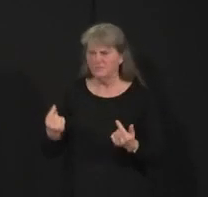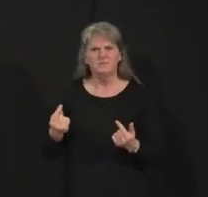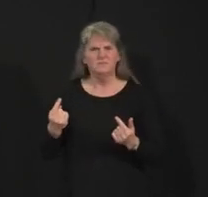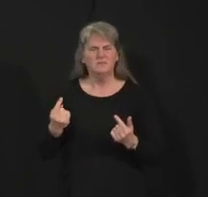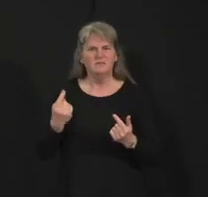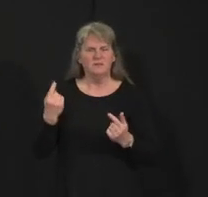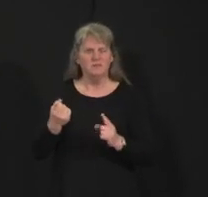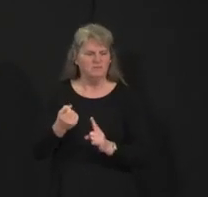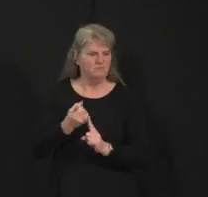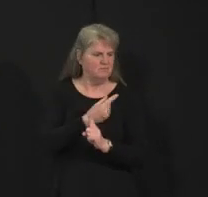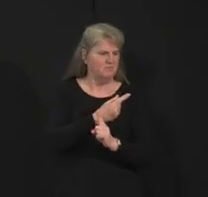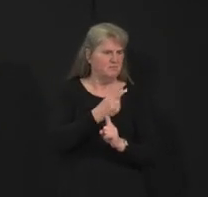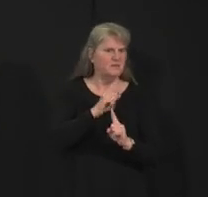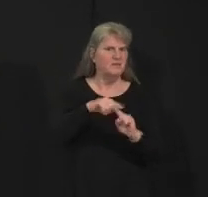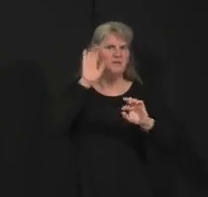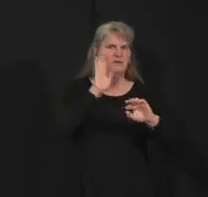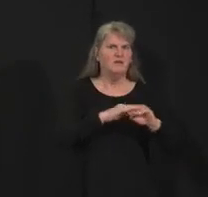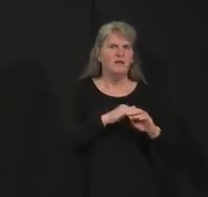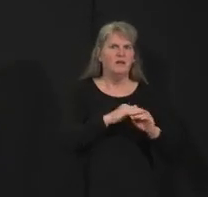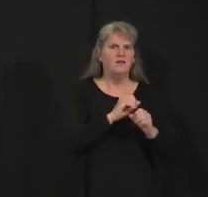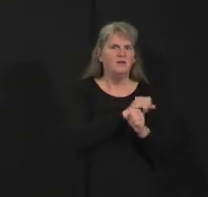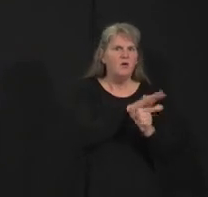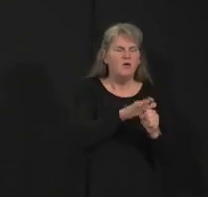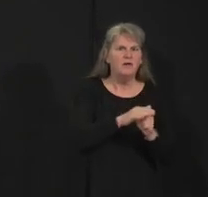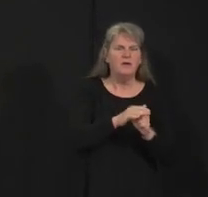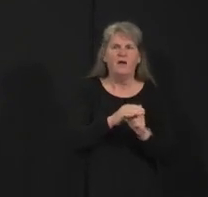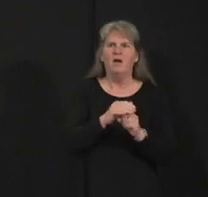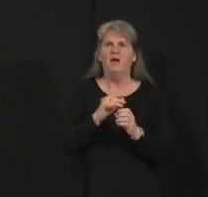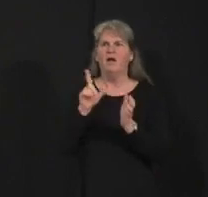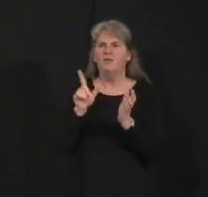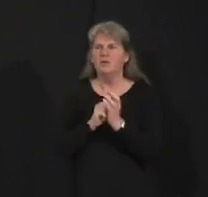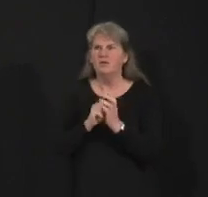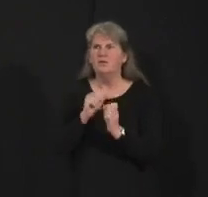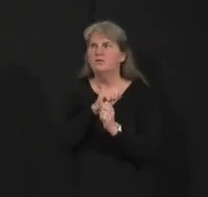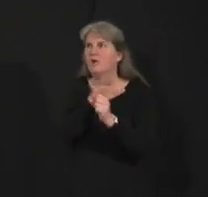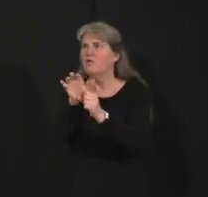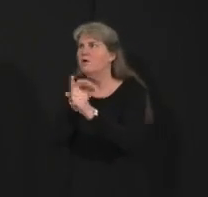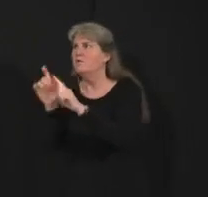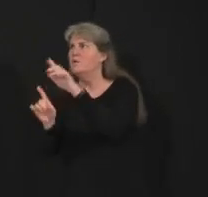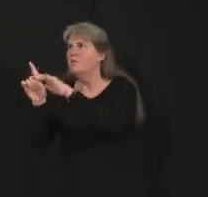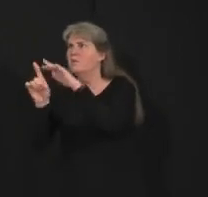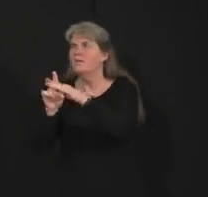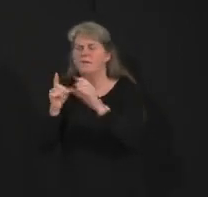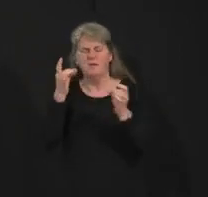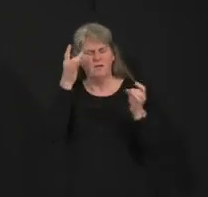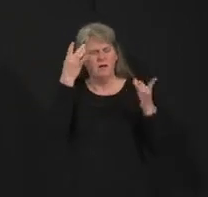other than COVID to take the headlines today. The horrific shootings and multiple fatalities in rural